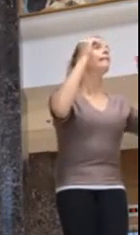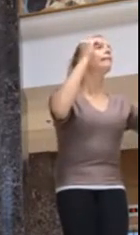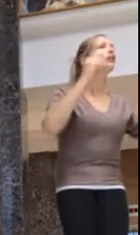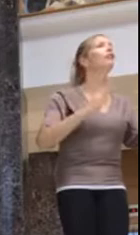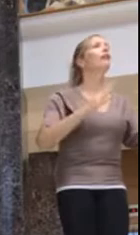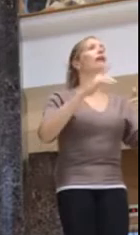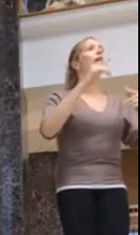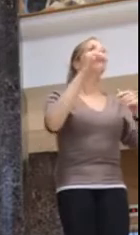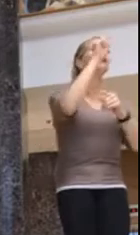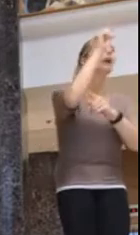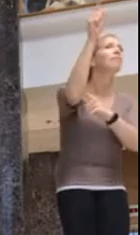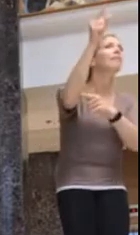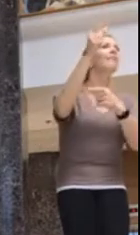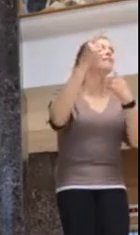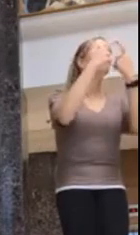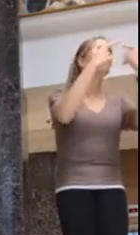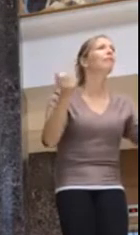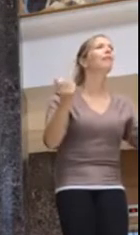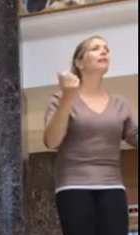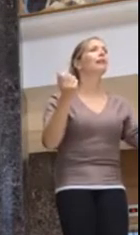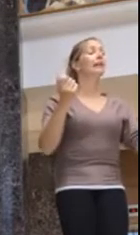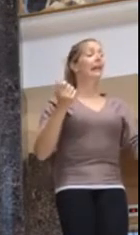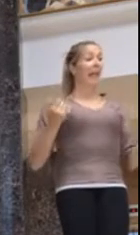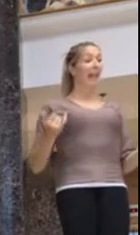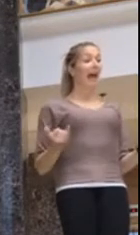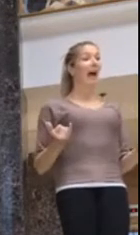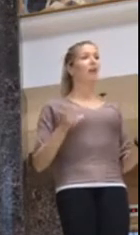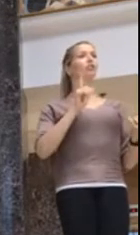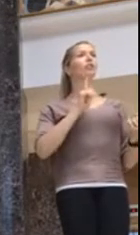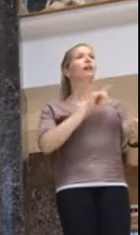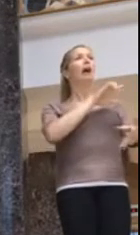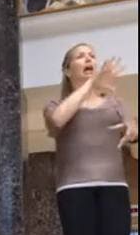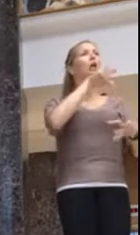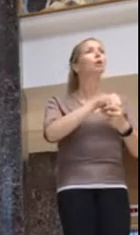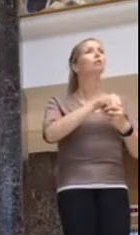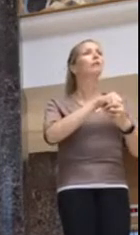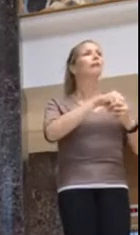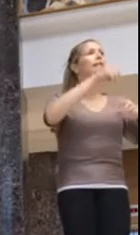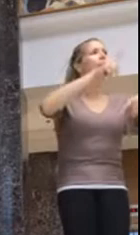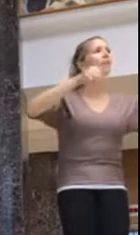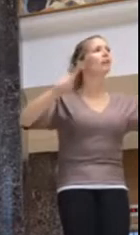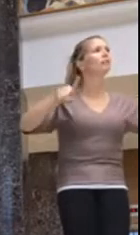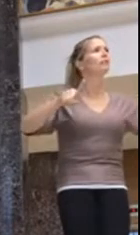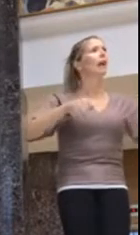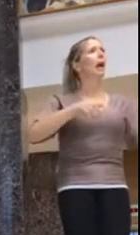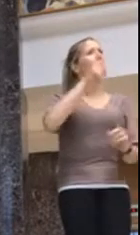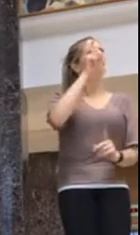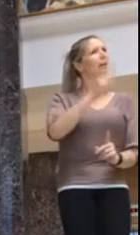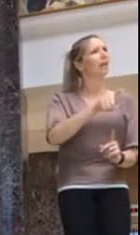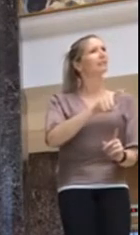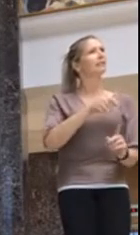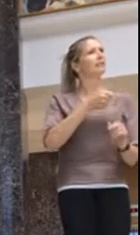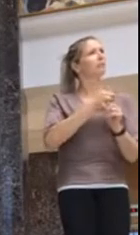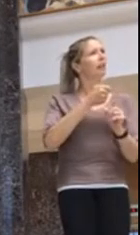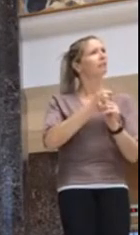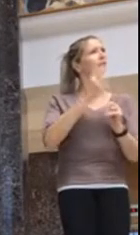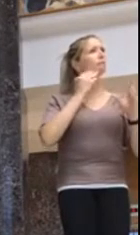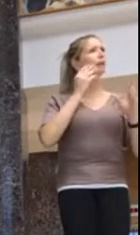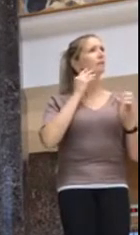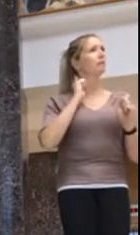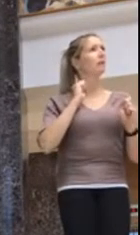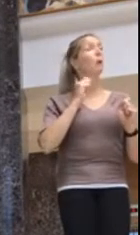diversity and inclusion. The previous statements were all said by our school officials.